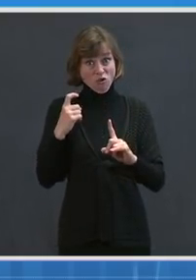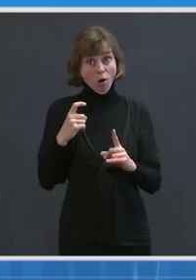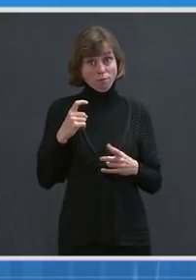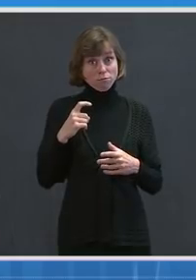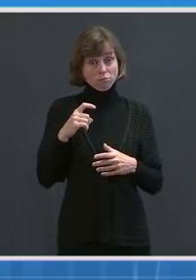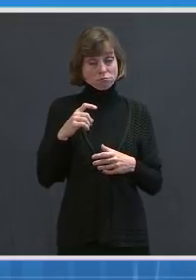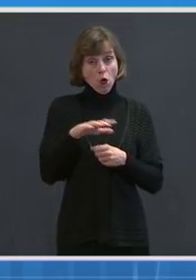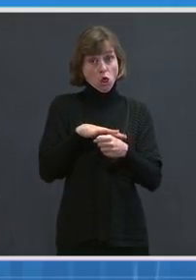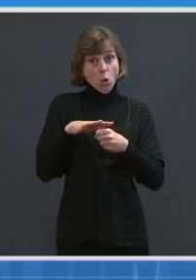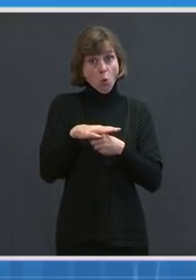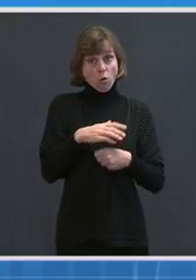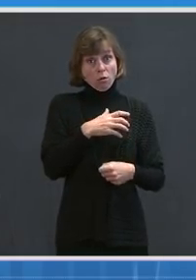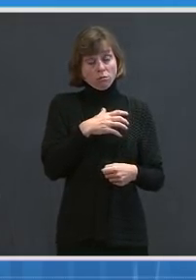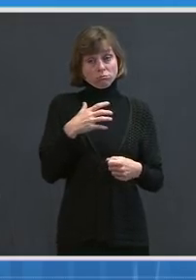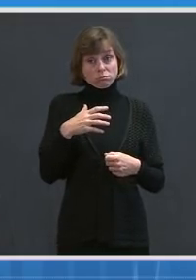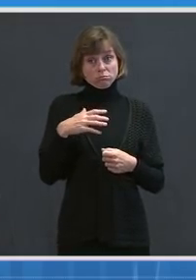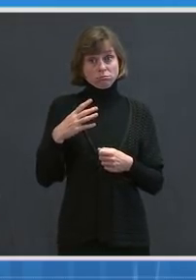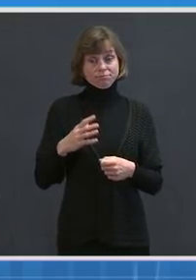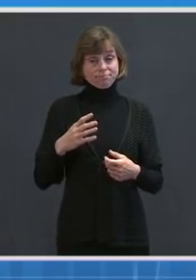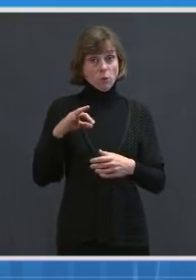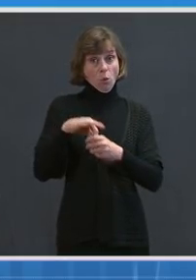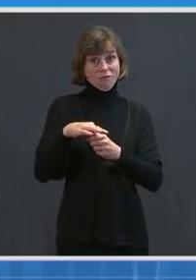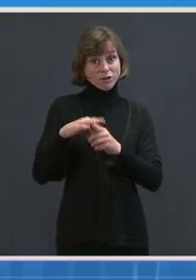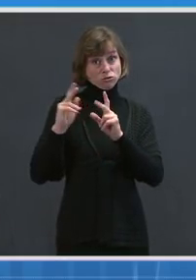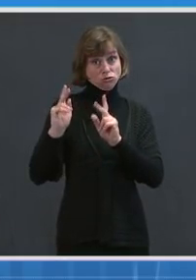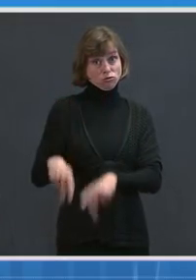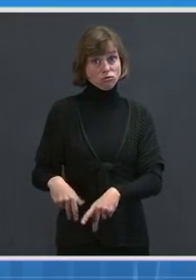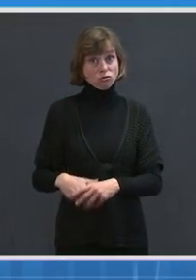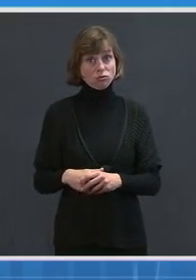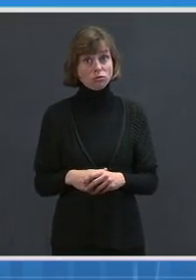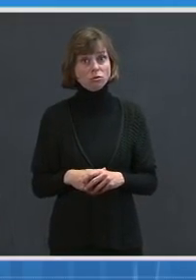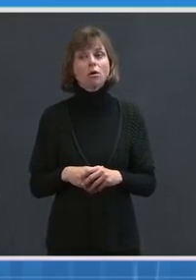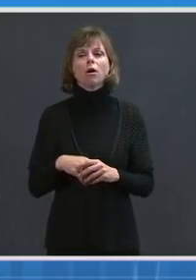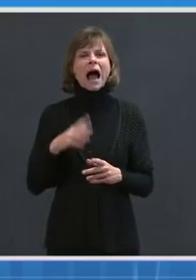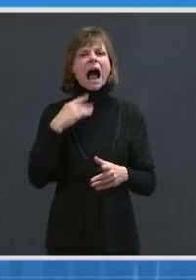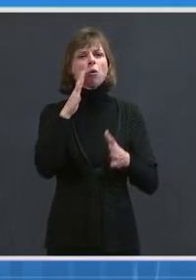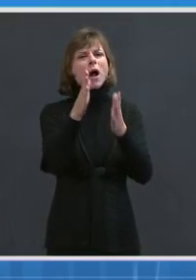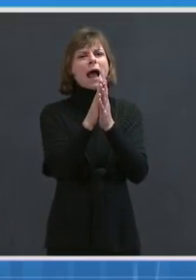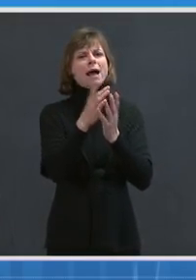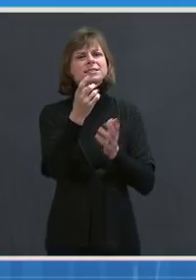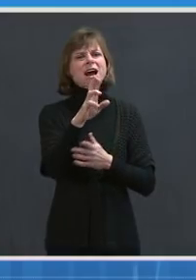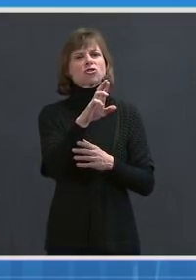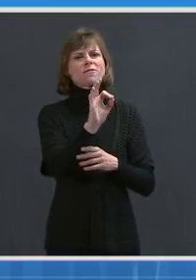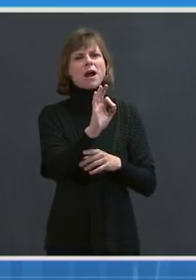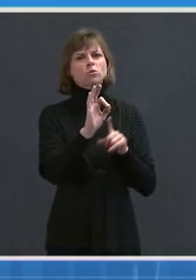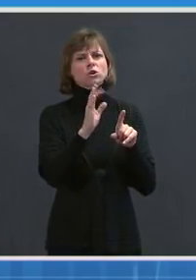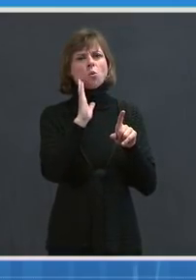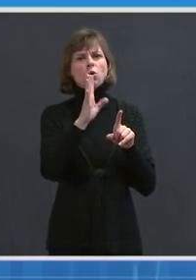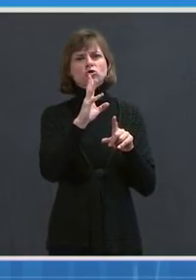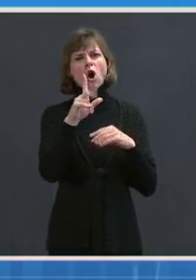So, look, I'm going to actually ask Dr. Fauci to talk about the comparability